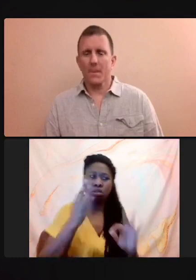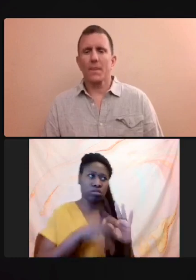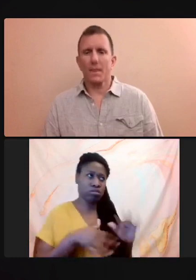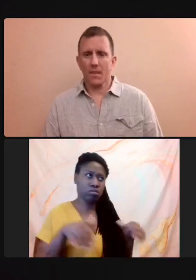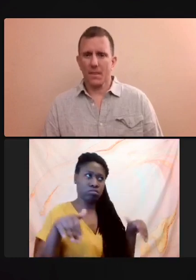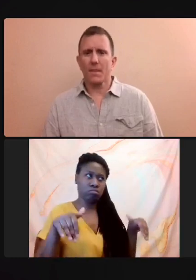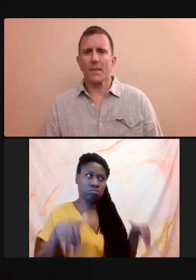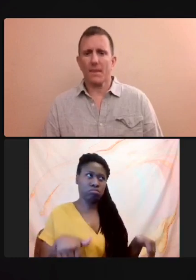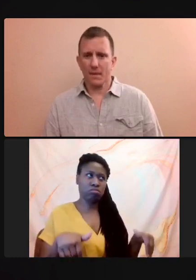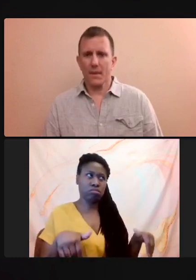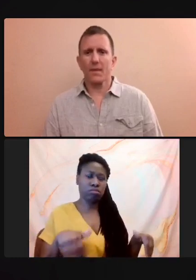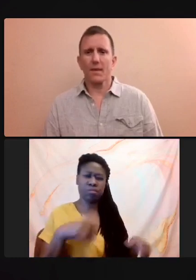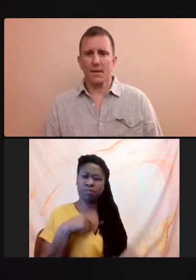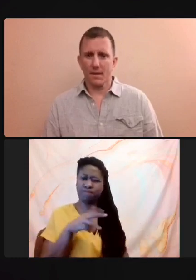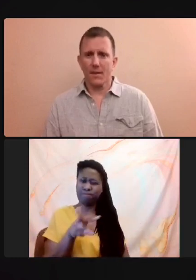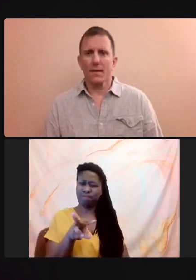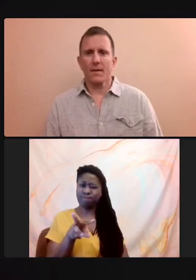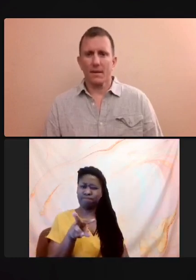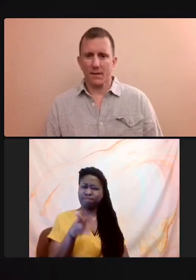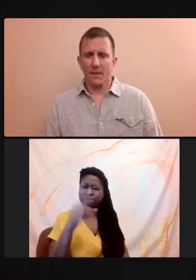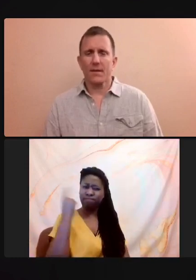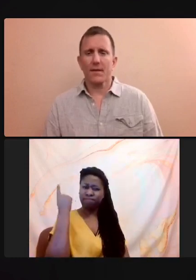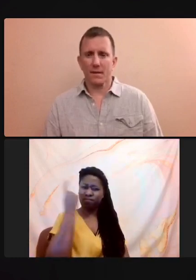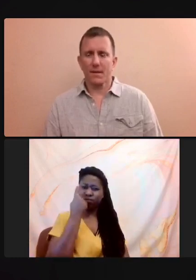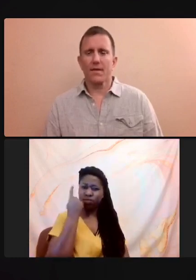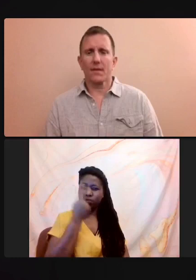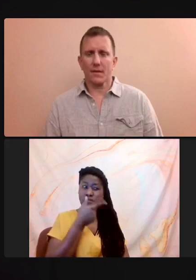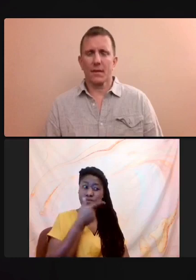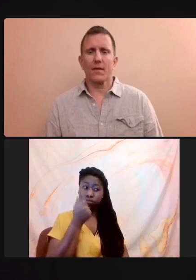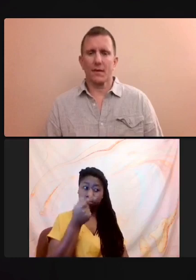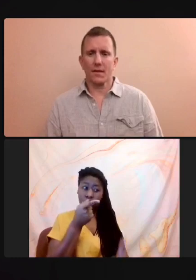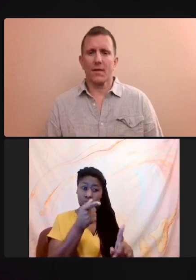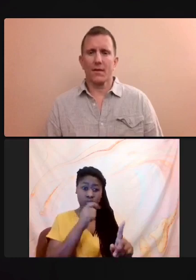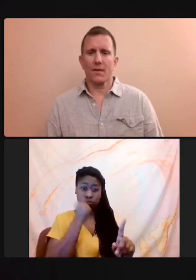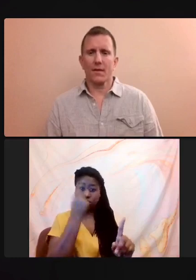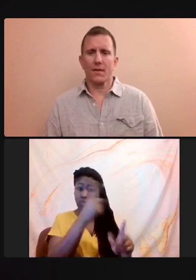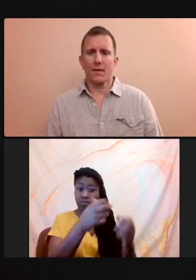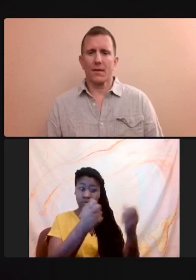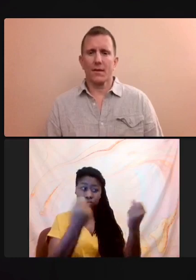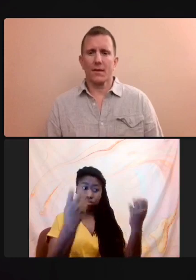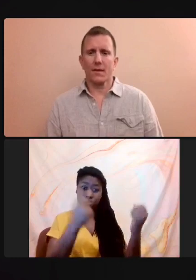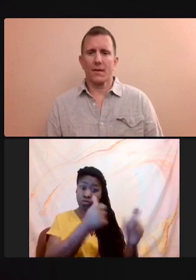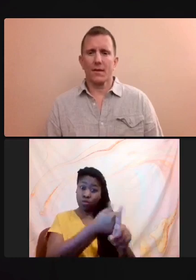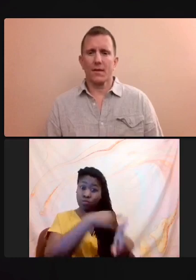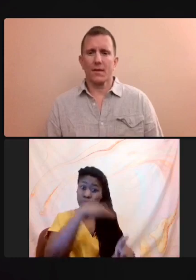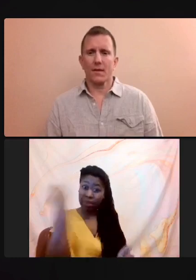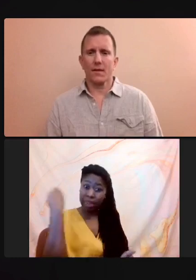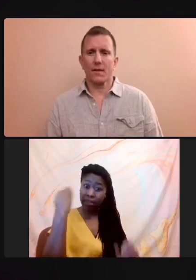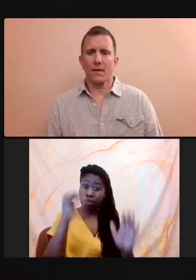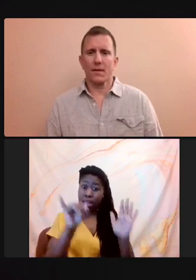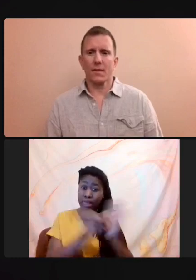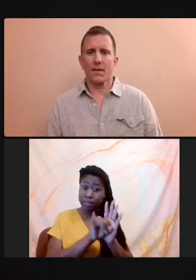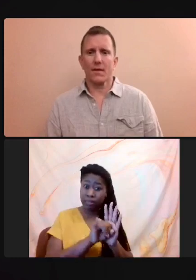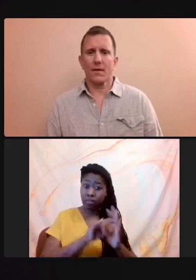when I was involved, because they actually understood my language versus what another interpreter was doing with them.